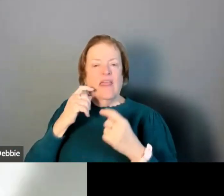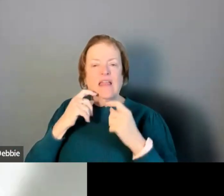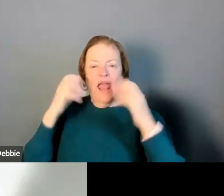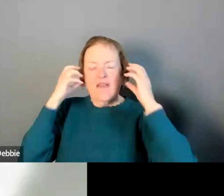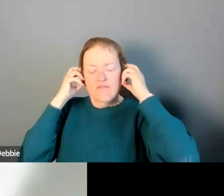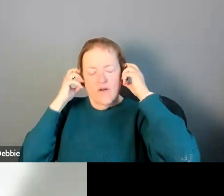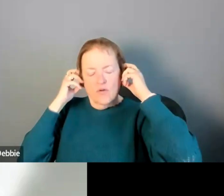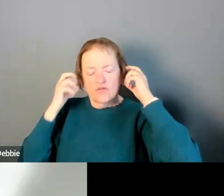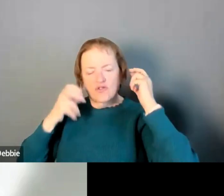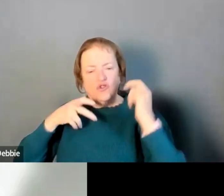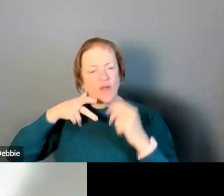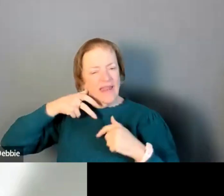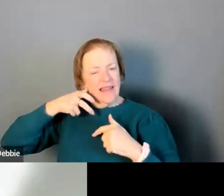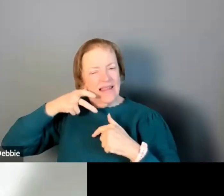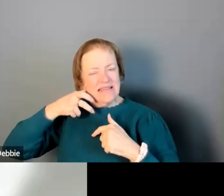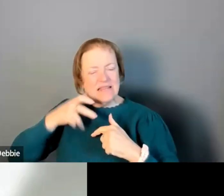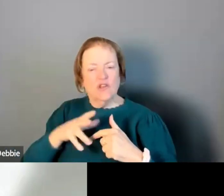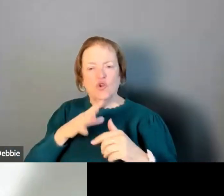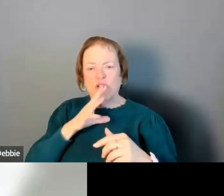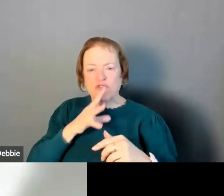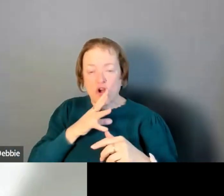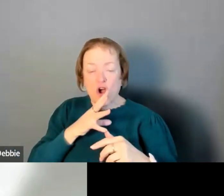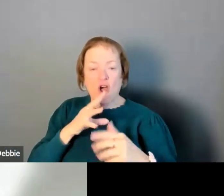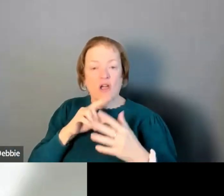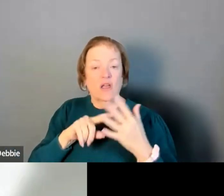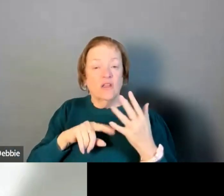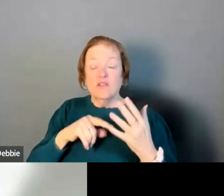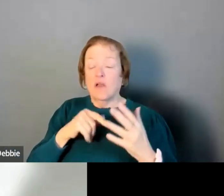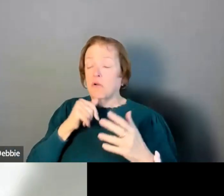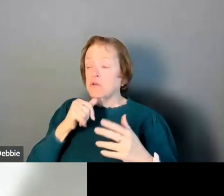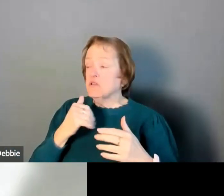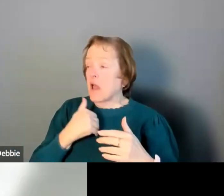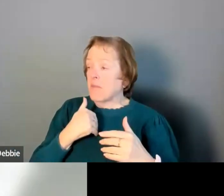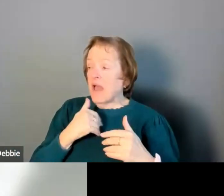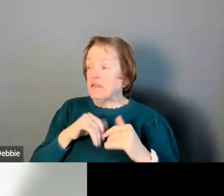and you can say, it is not my FM. I am obsessed with it, and I think everybody should be.